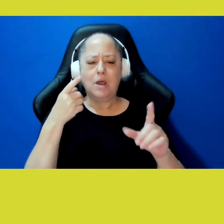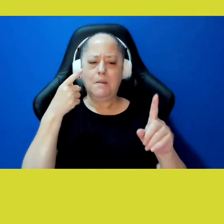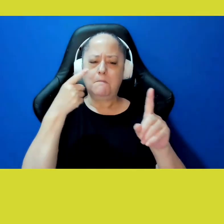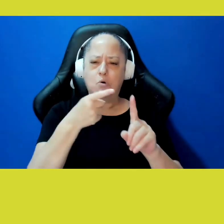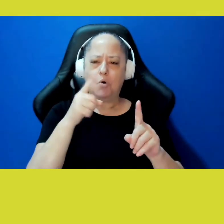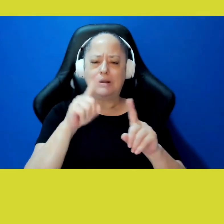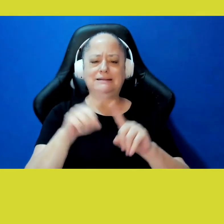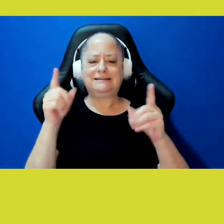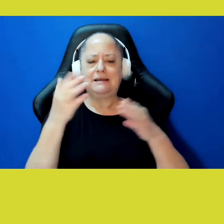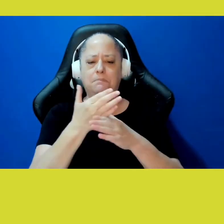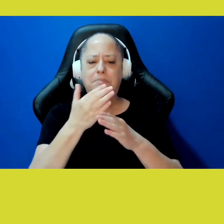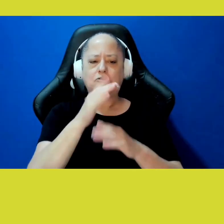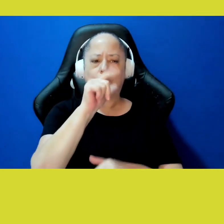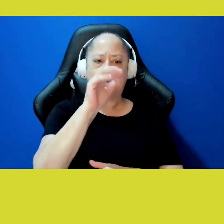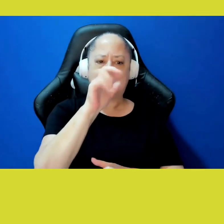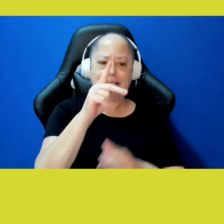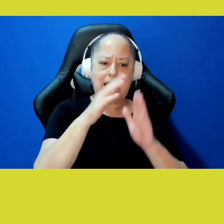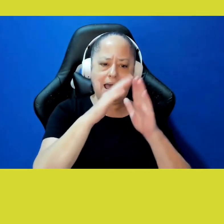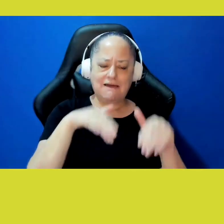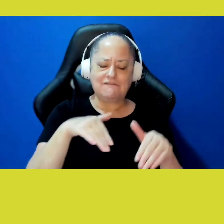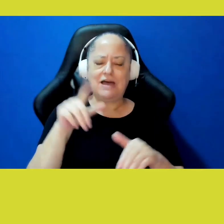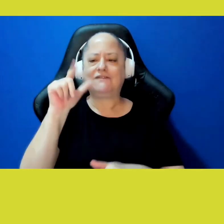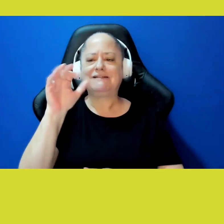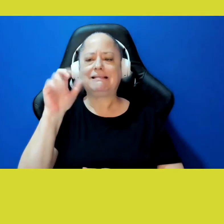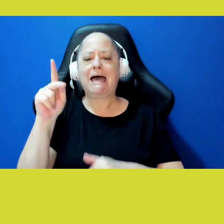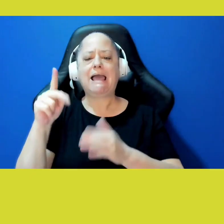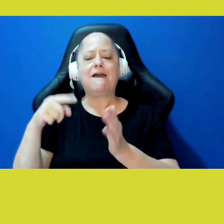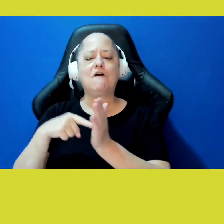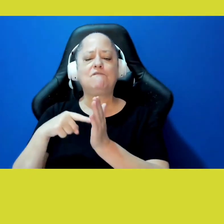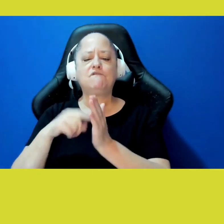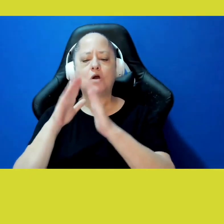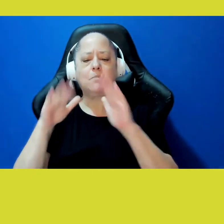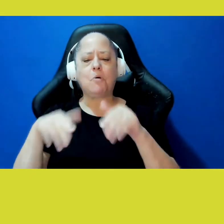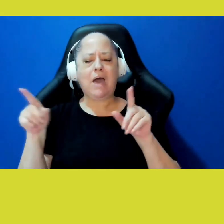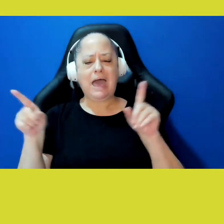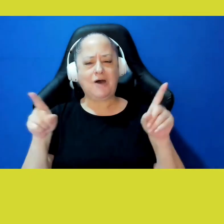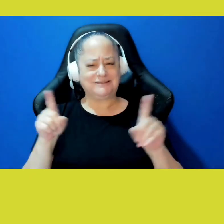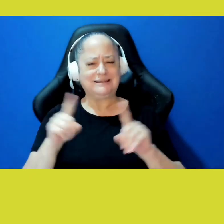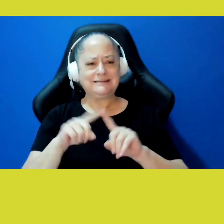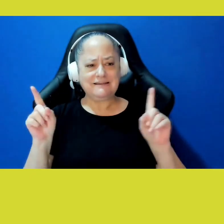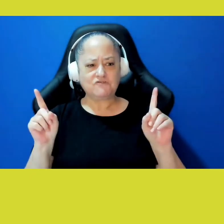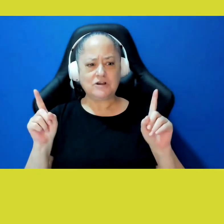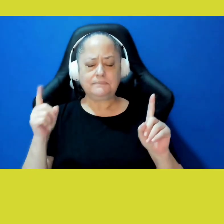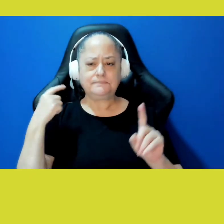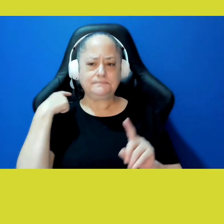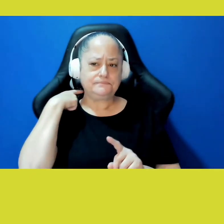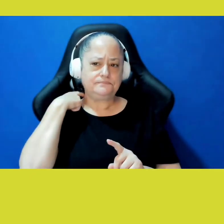between lack of housing and lack of affordable housing and uh anyway um i'm going to turn it over to